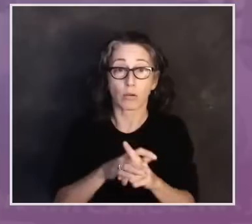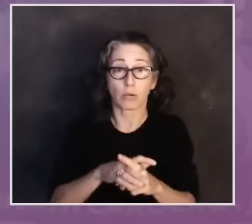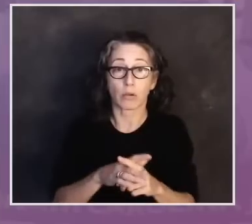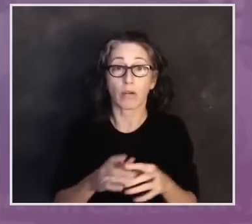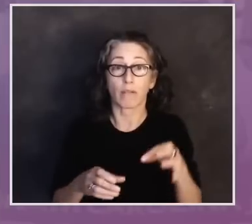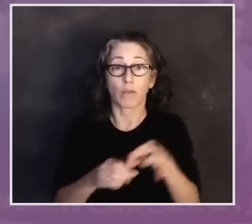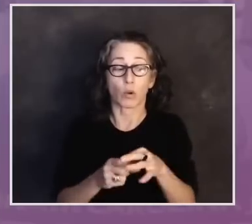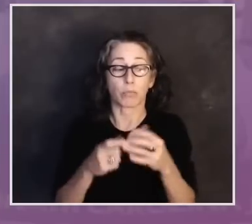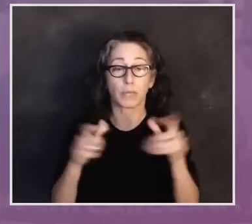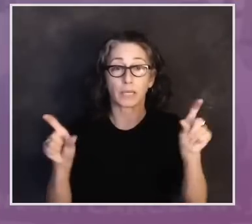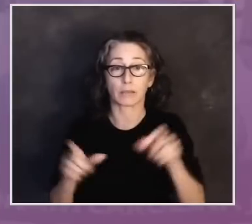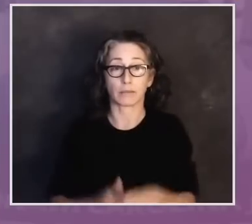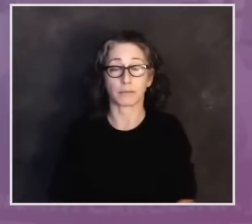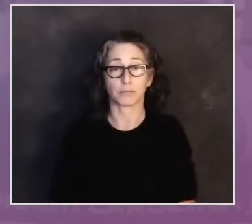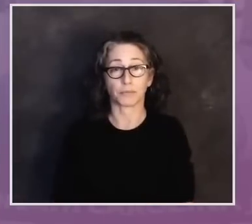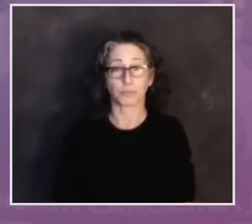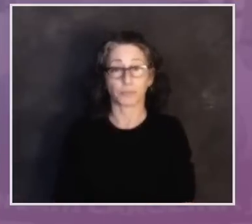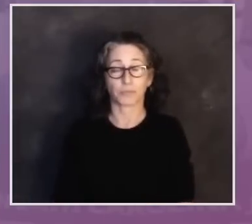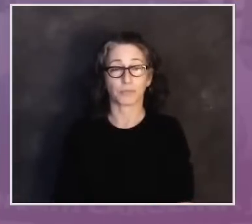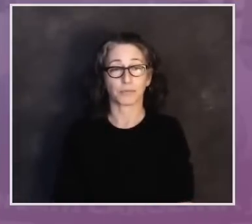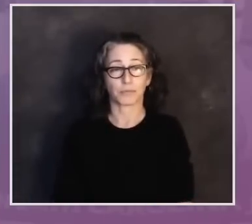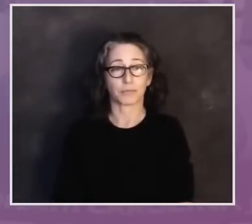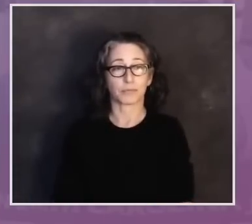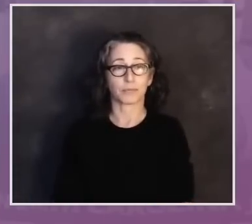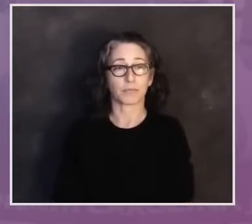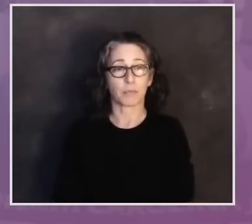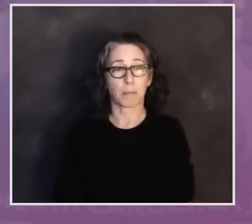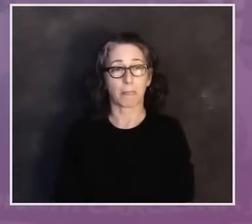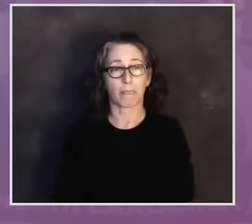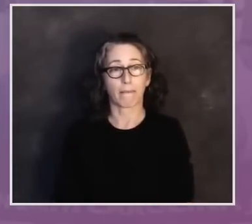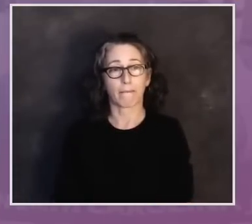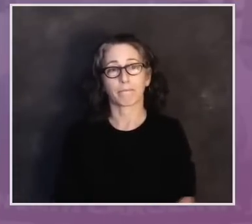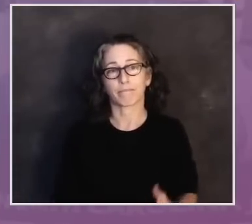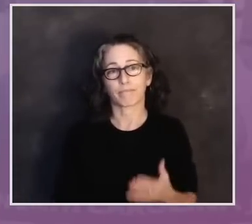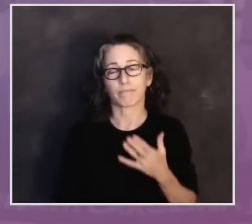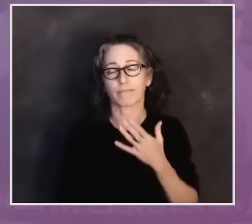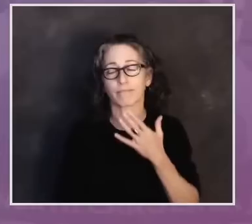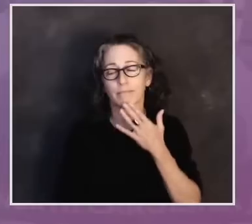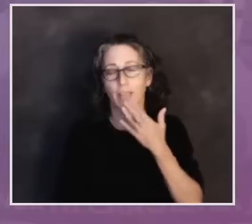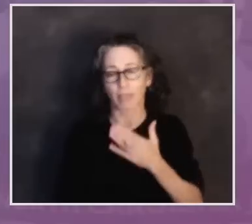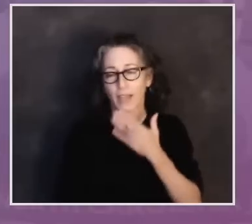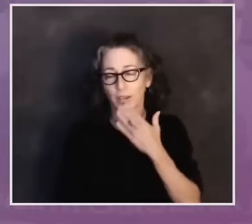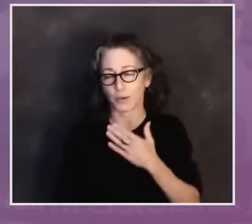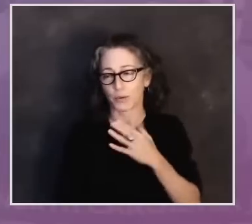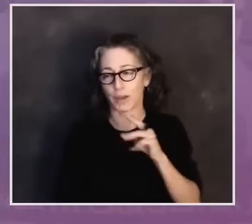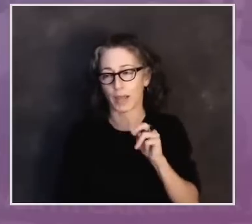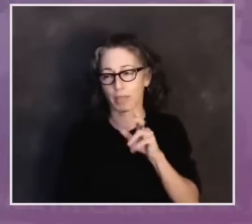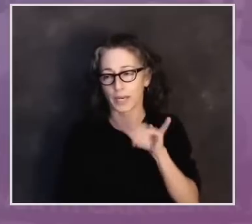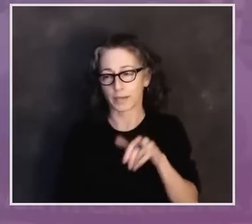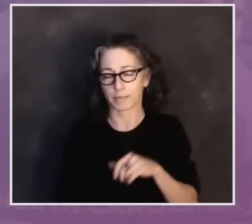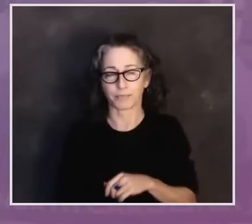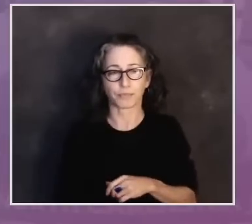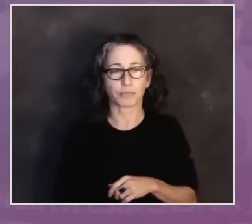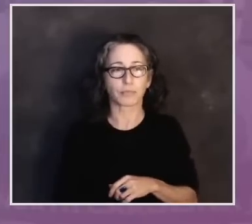UP, SHOW OUT, AND VOTE BIG.